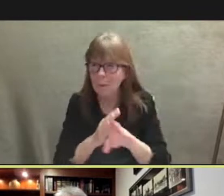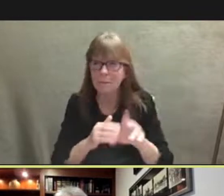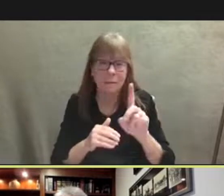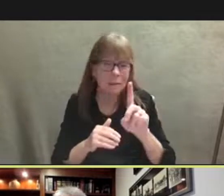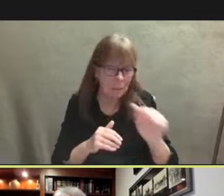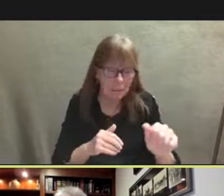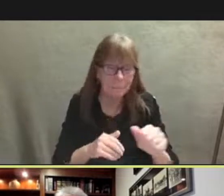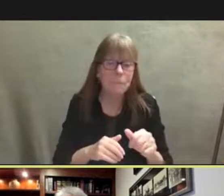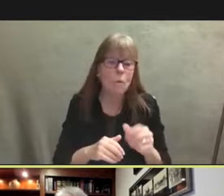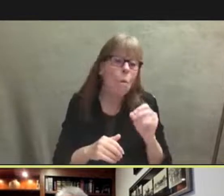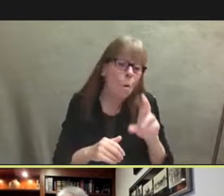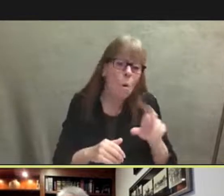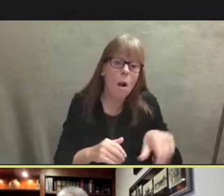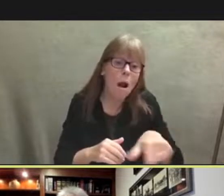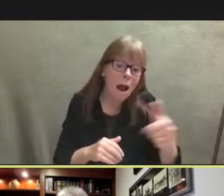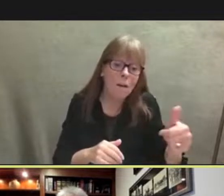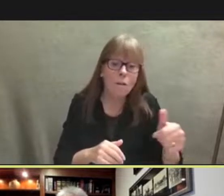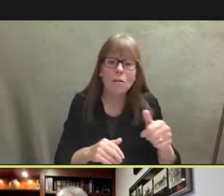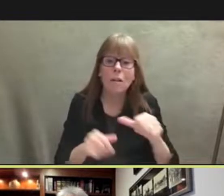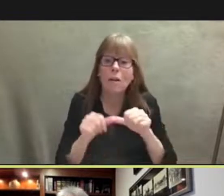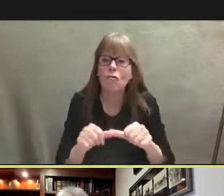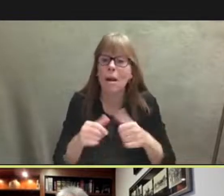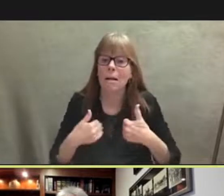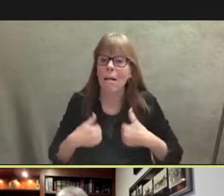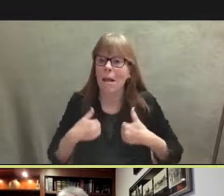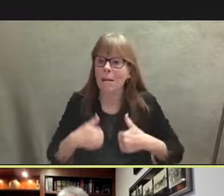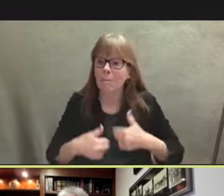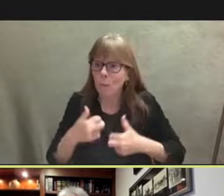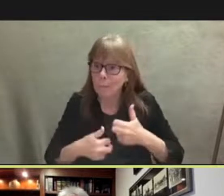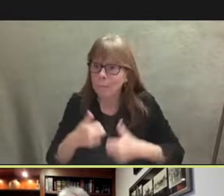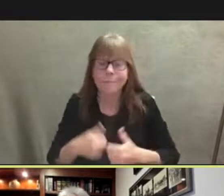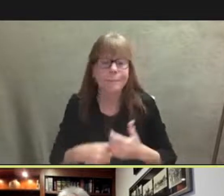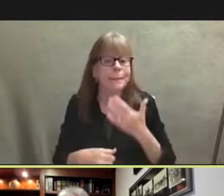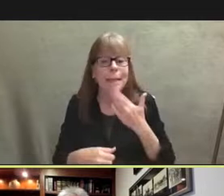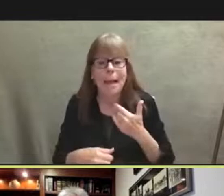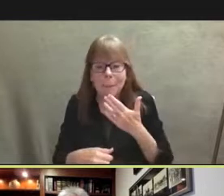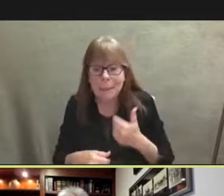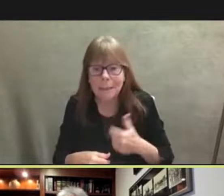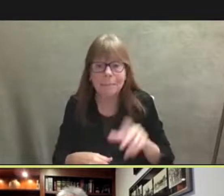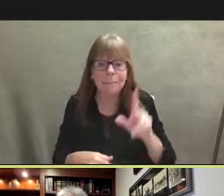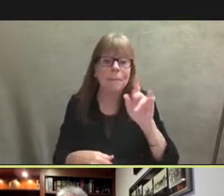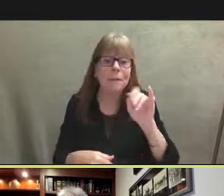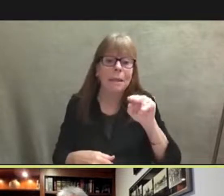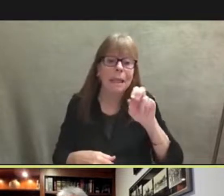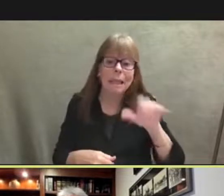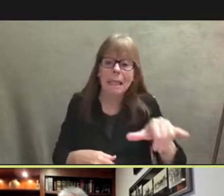like for example, chronic lung disease, diabetes, chronic kidney disease, and serious heart